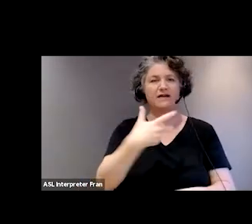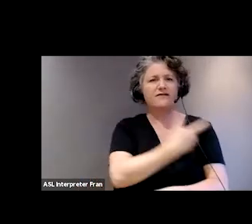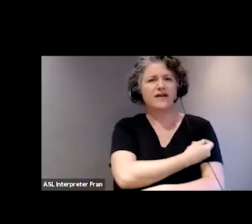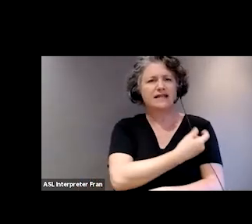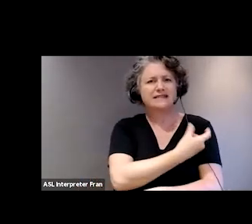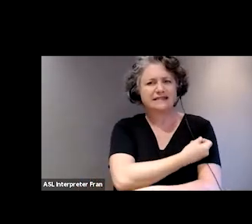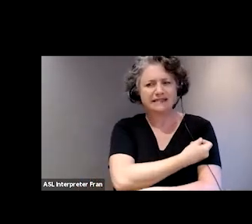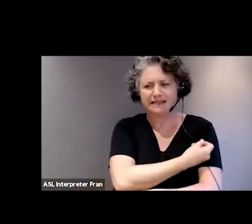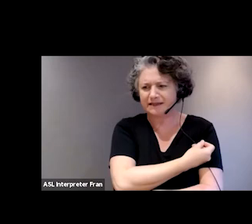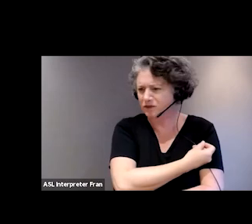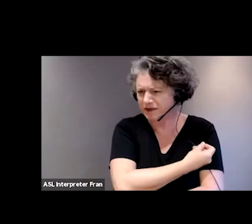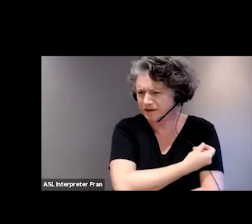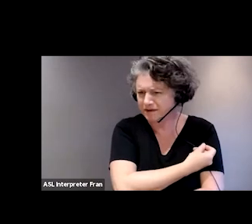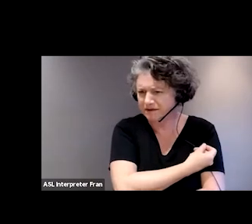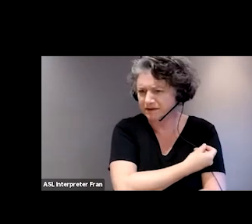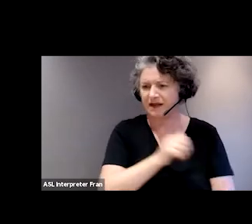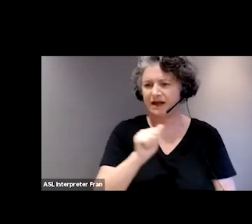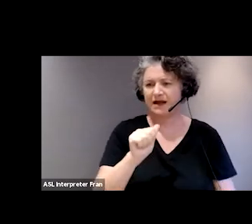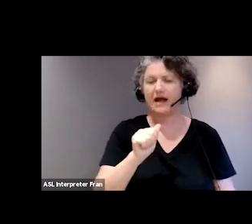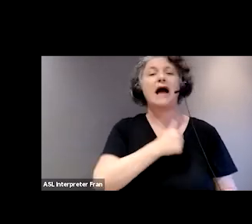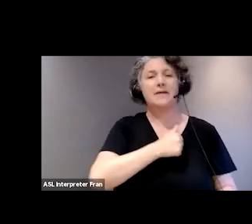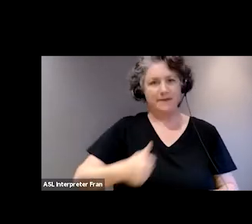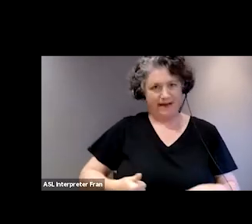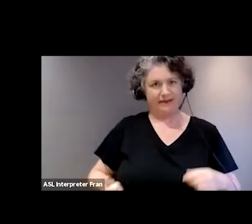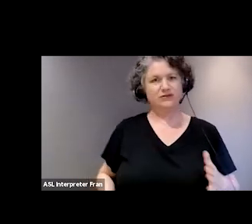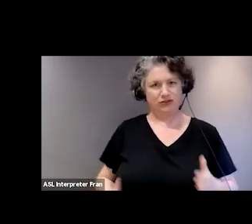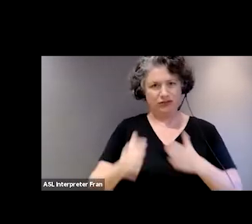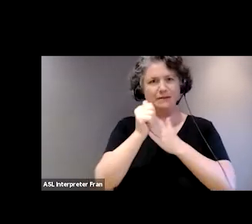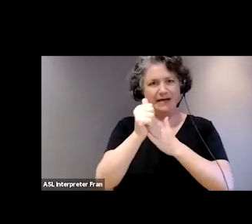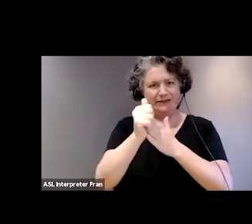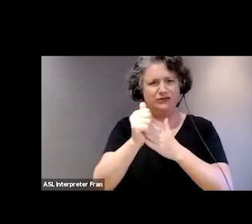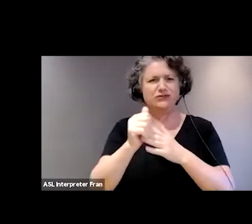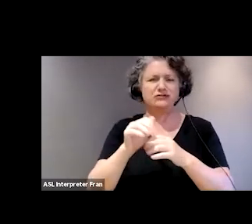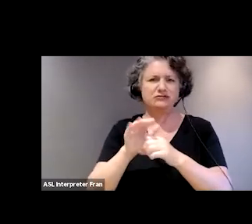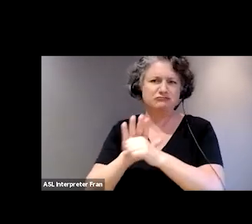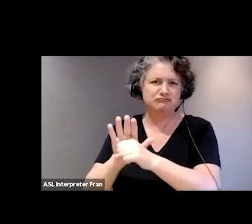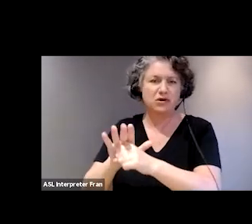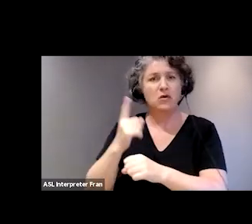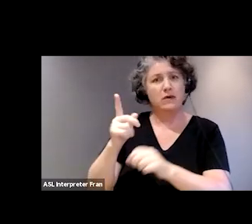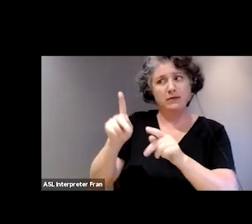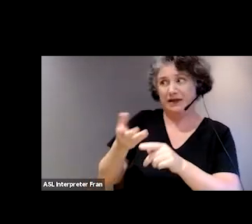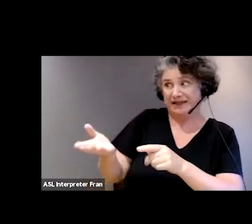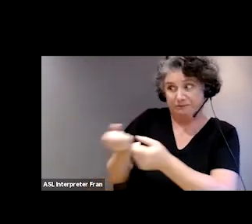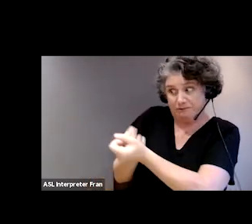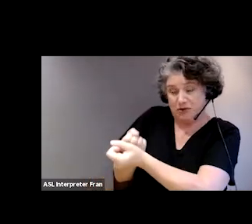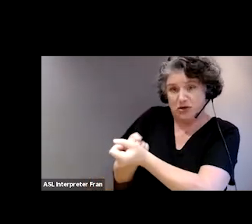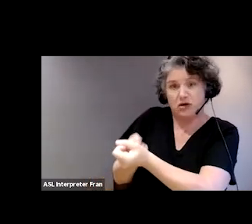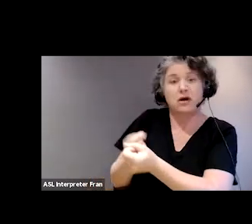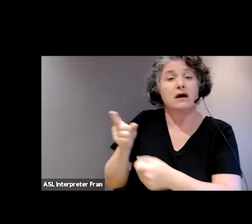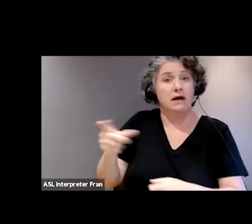comfortable, and eating and/or putting your camera on and asking any questions that you may have at